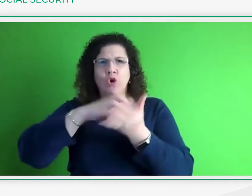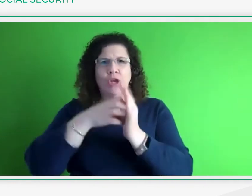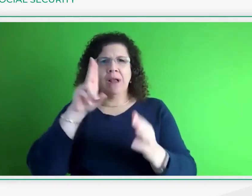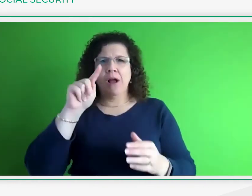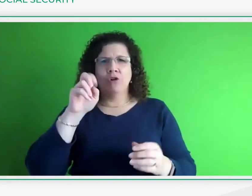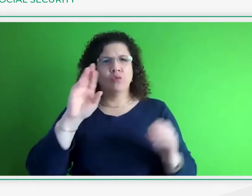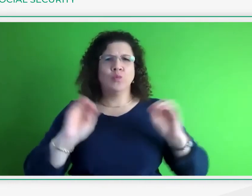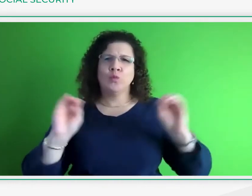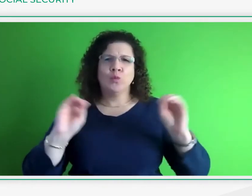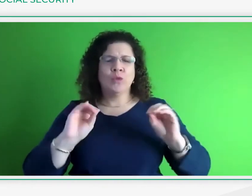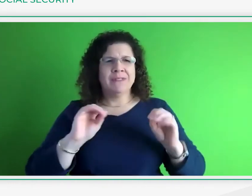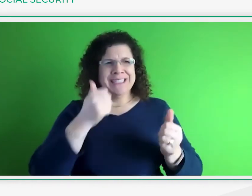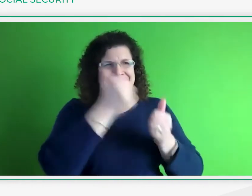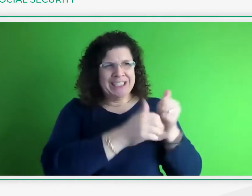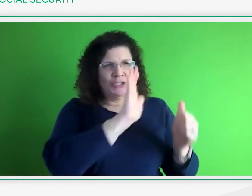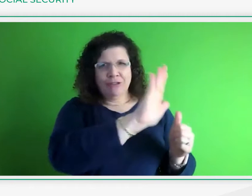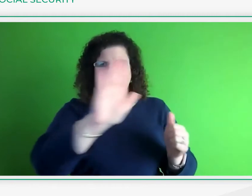It's not a cookie-cutter approach.